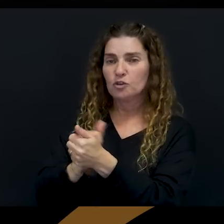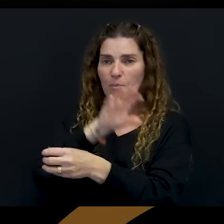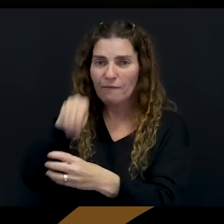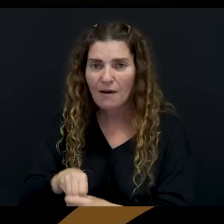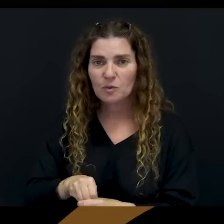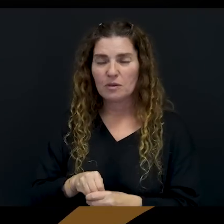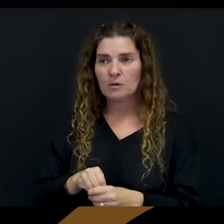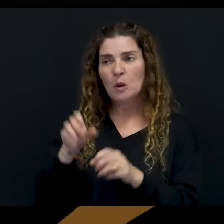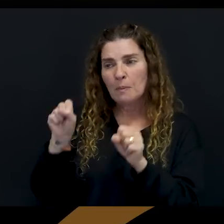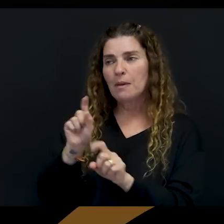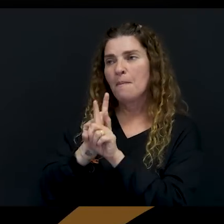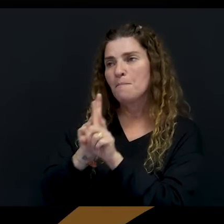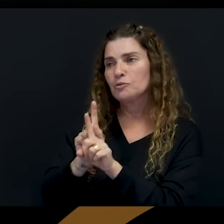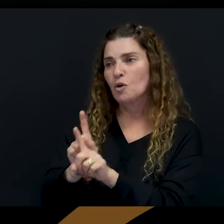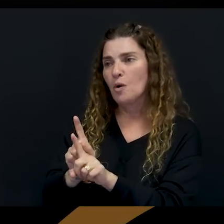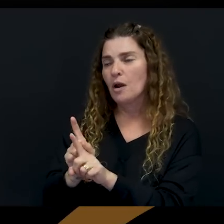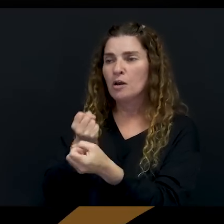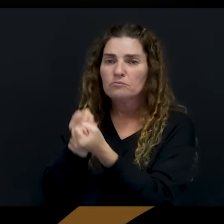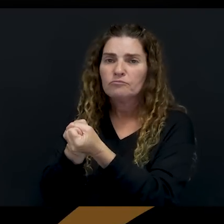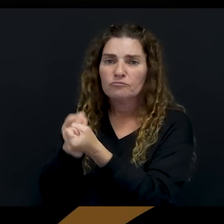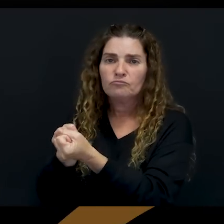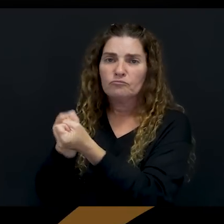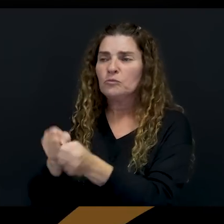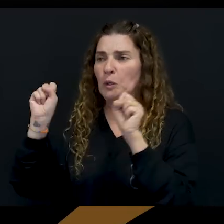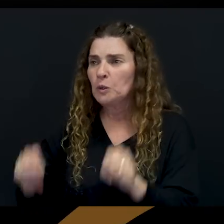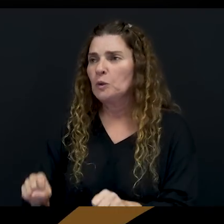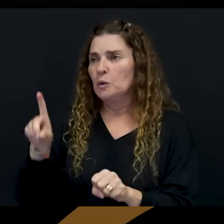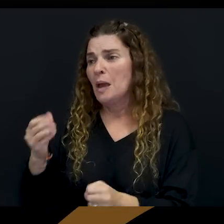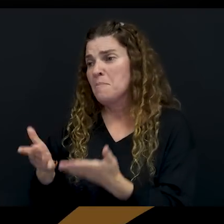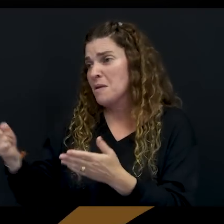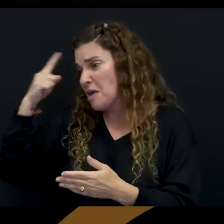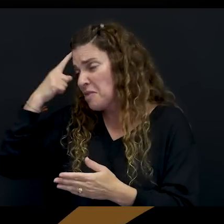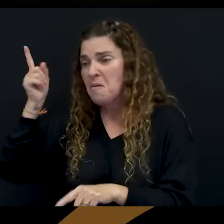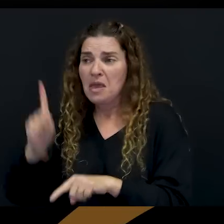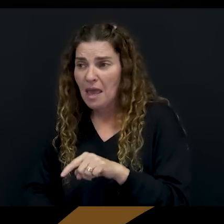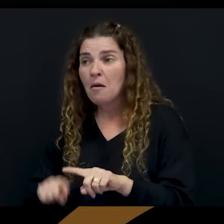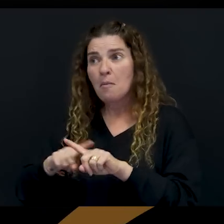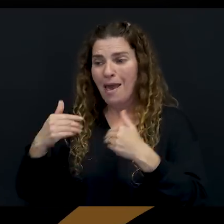that they didn't think were possible. Having mentors and people that believe in me has made all the difference in my life.